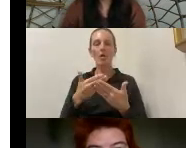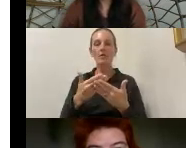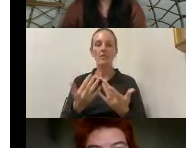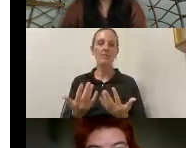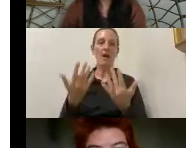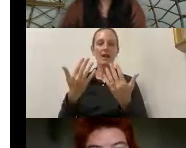back together.